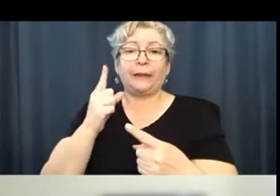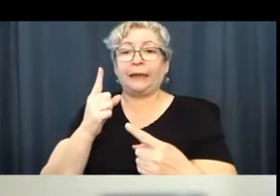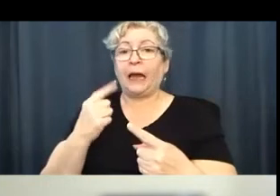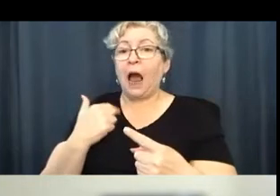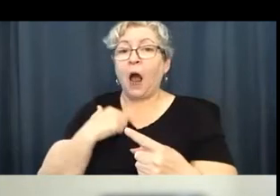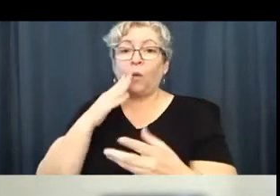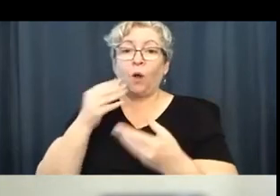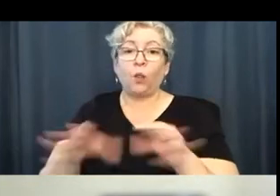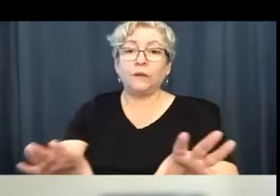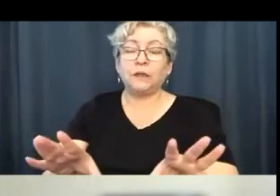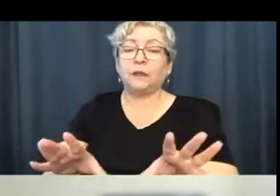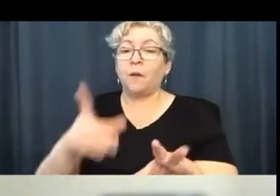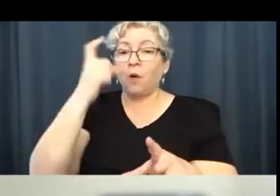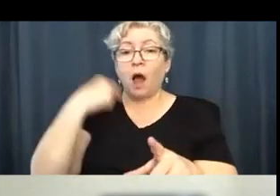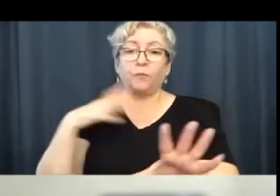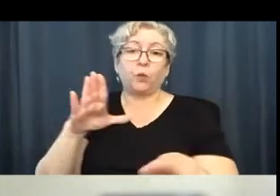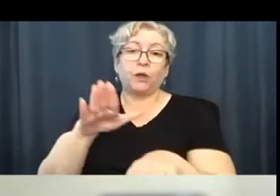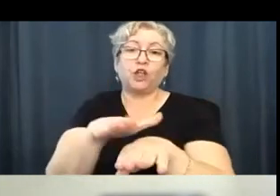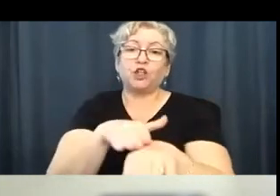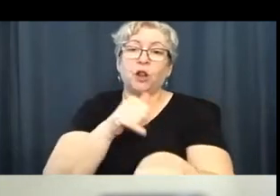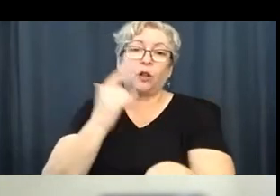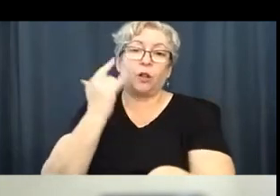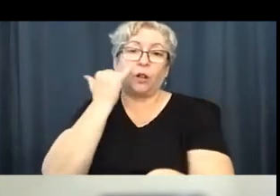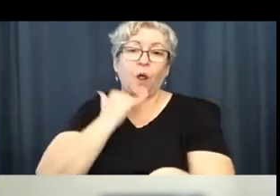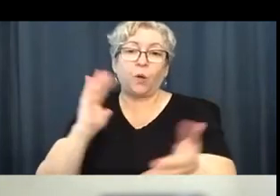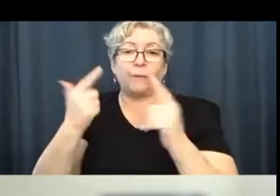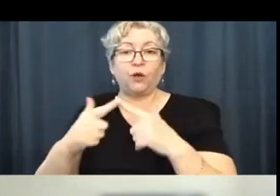than my siding counterparts. When I get that even playing field,